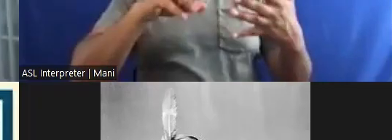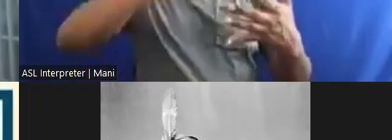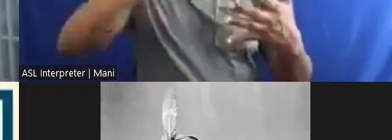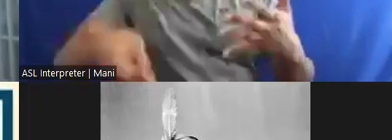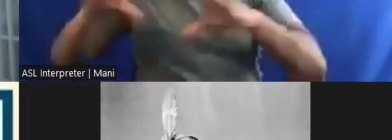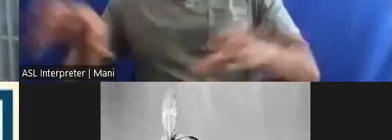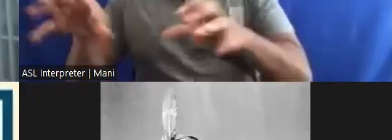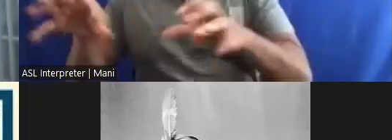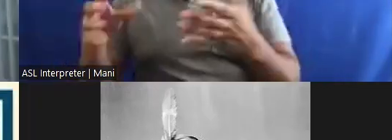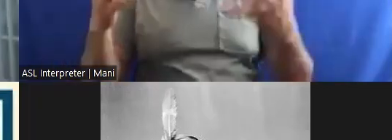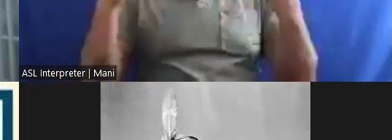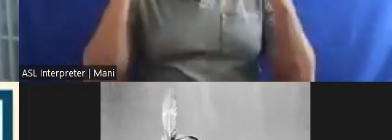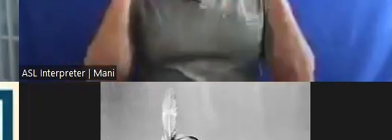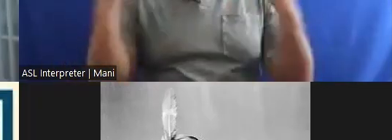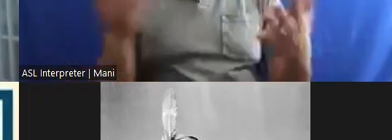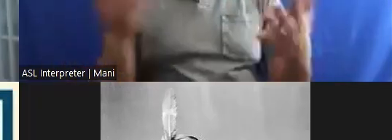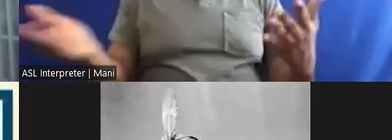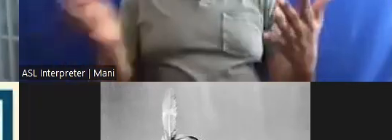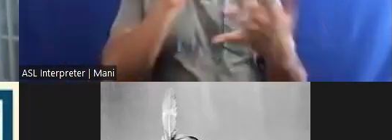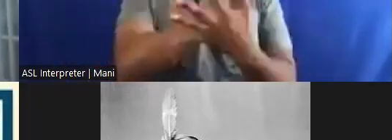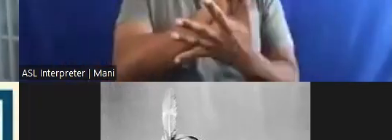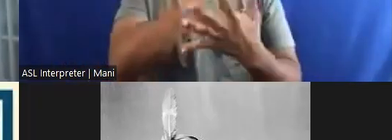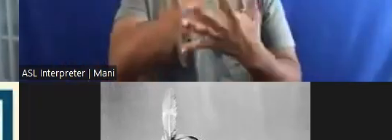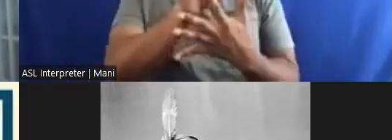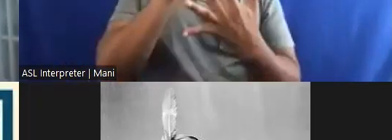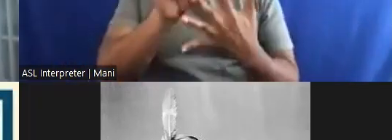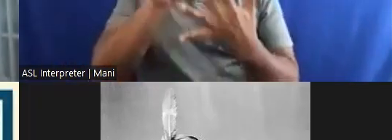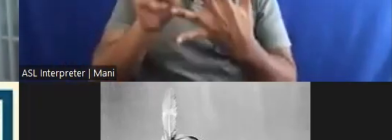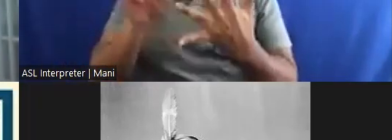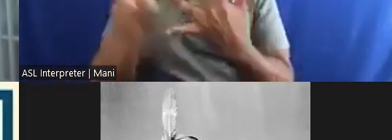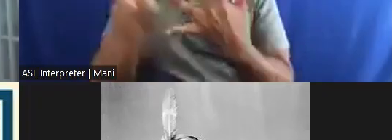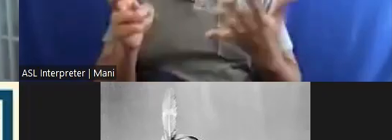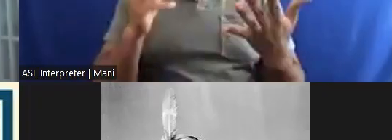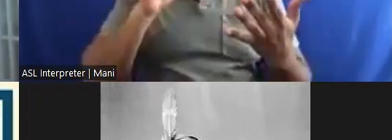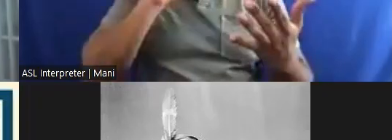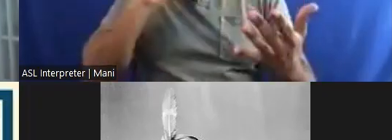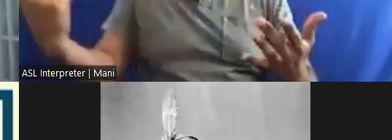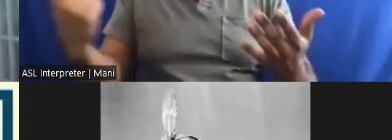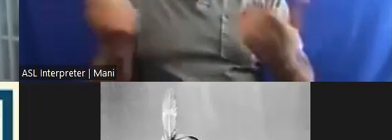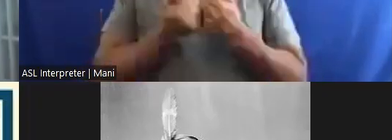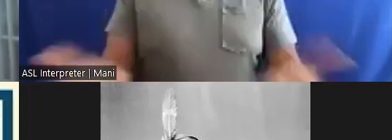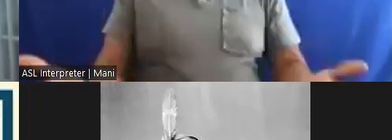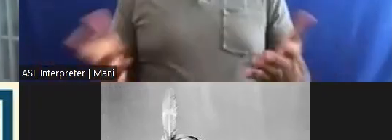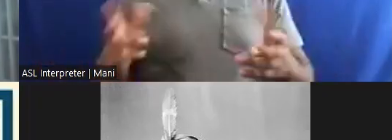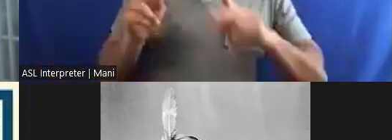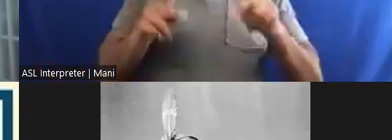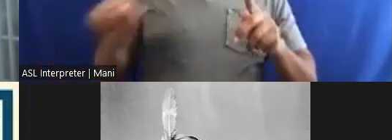And once you're done, then you got to go to. ESD. Like there's so many hoops and barriers.